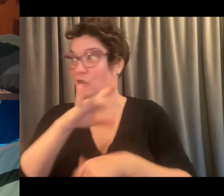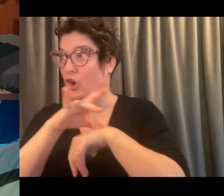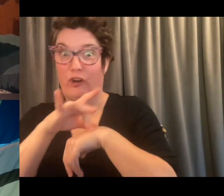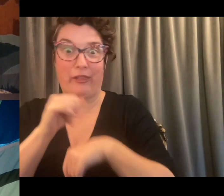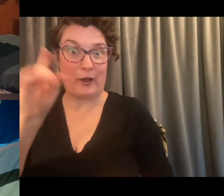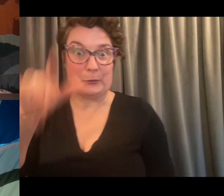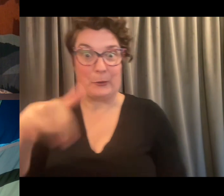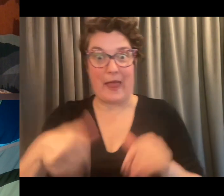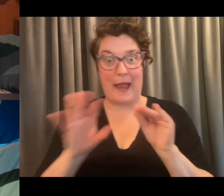We're like, what's ripening first?